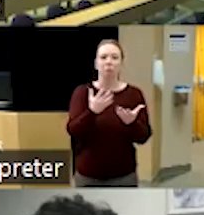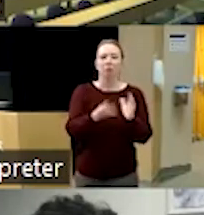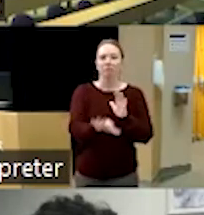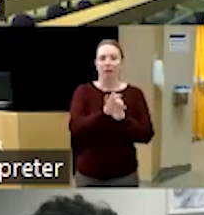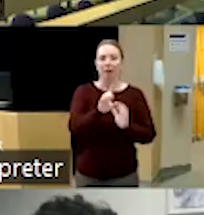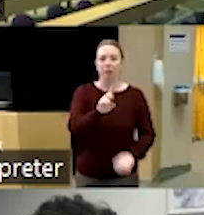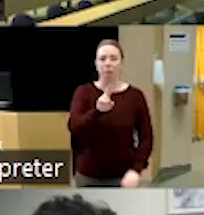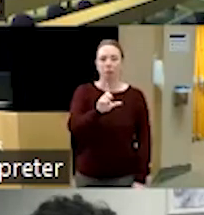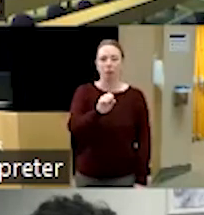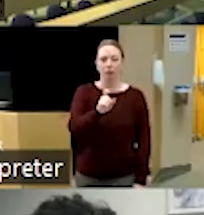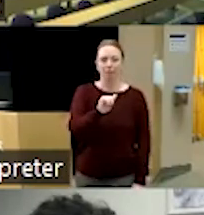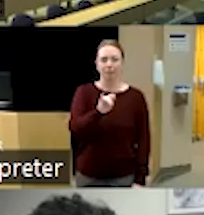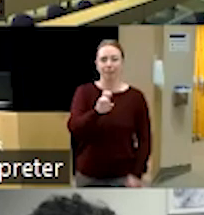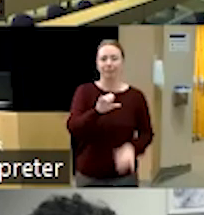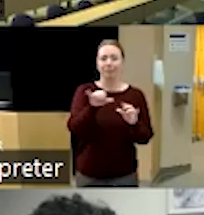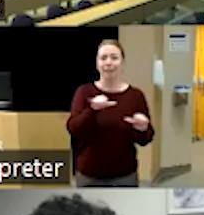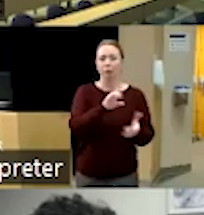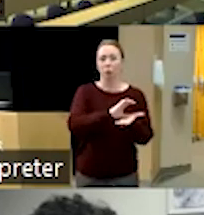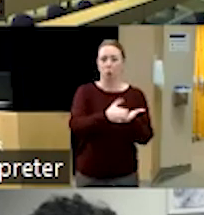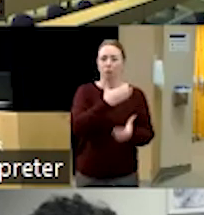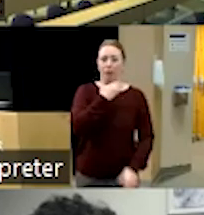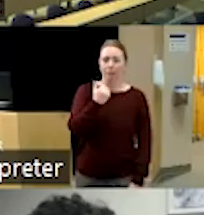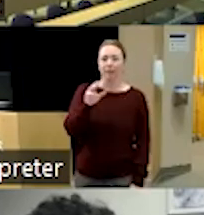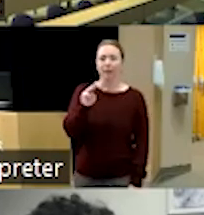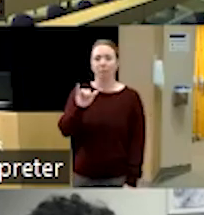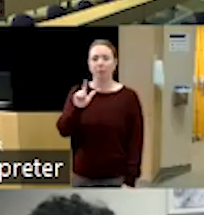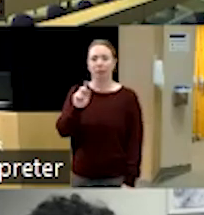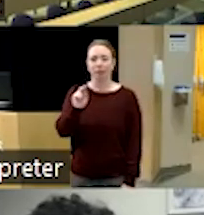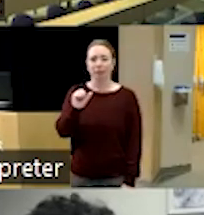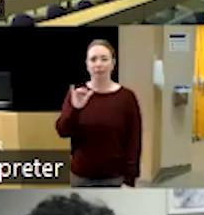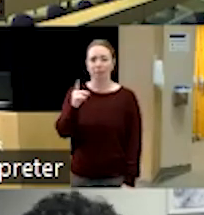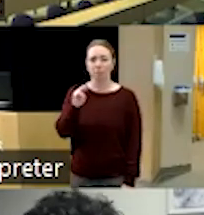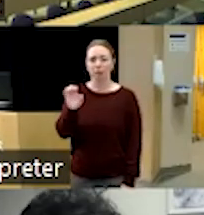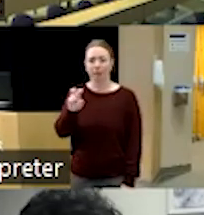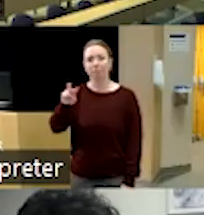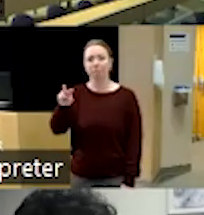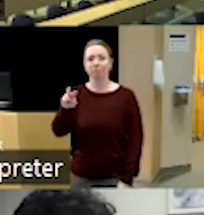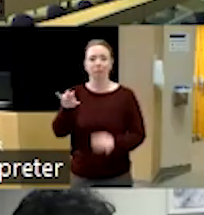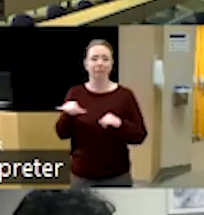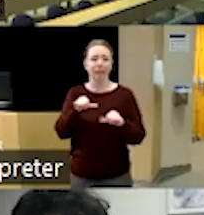standard dose second best and is promising for all the others say did not have enough data I think it